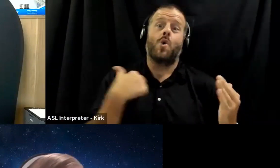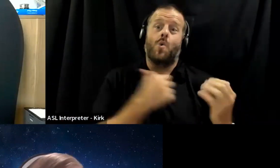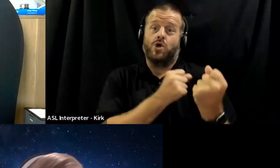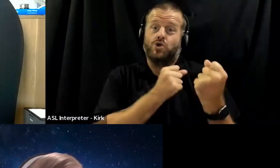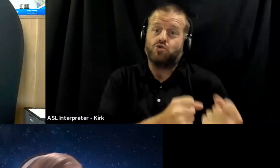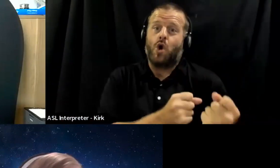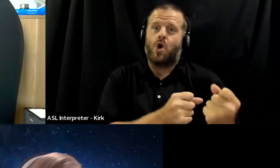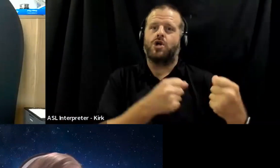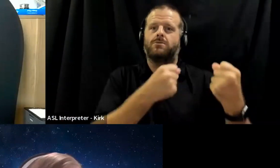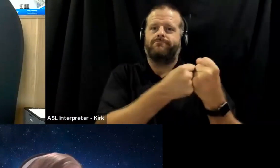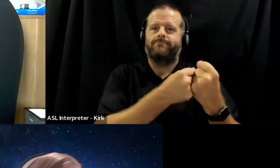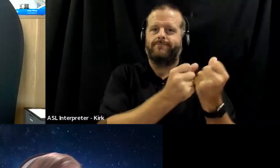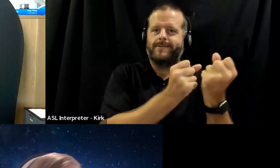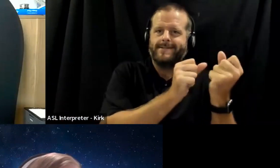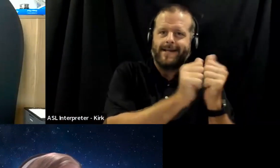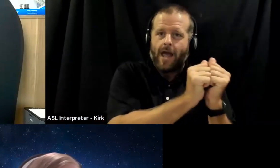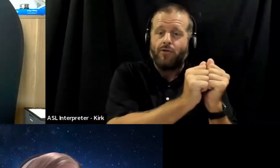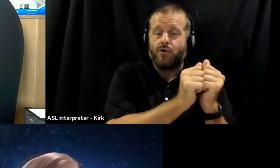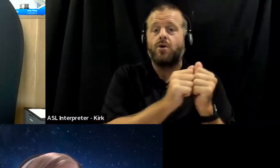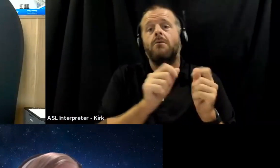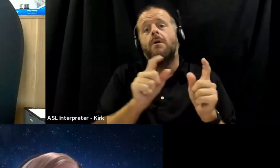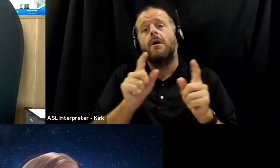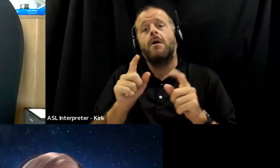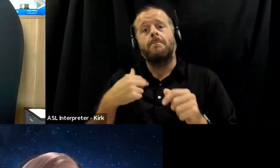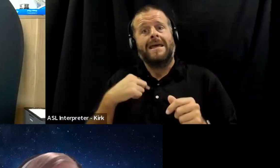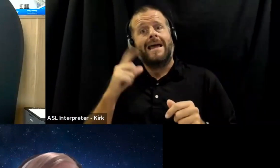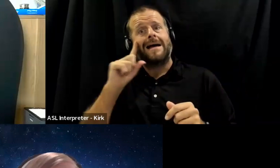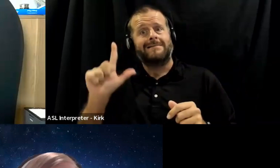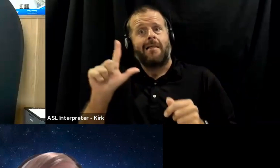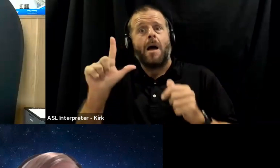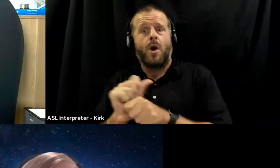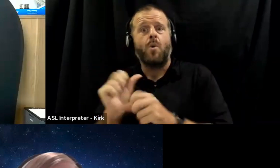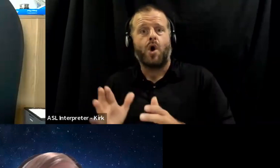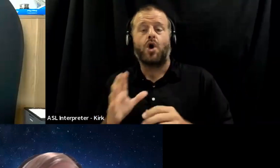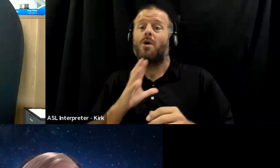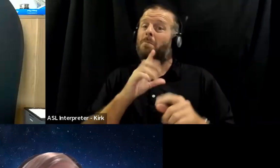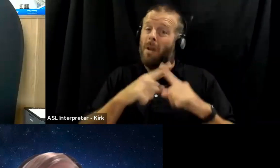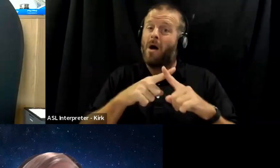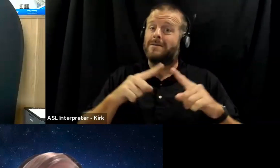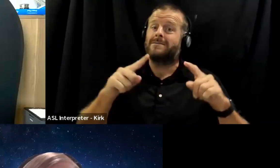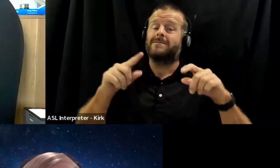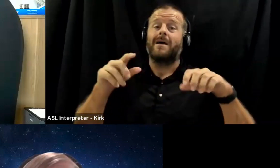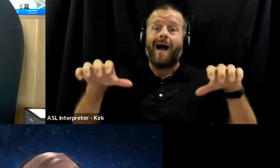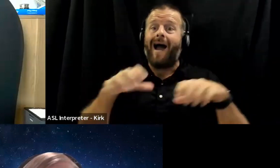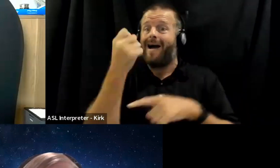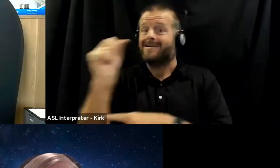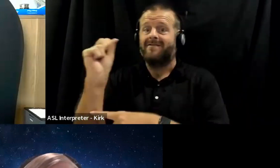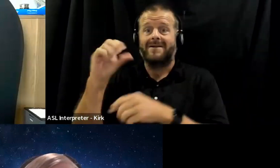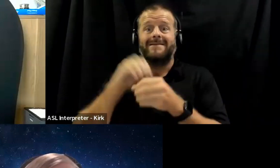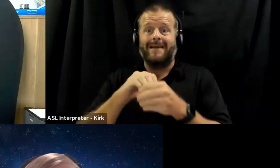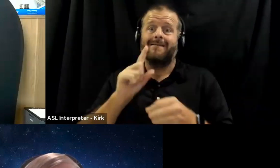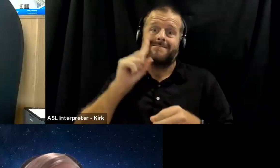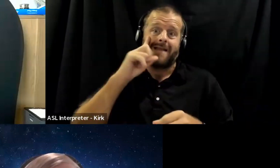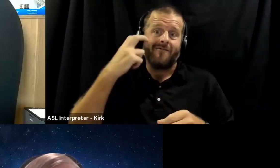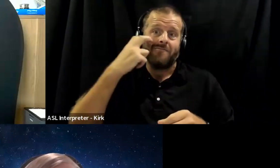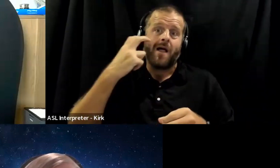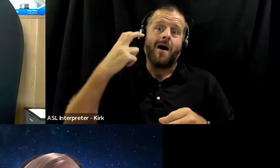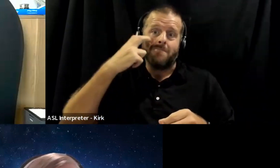that as a library worker, but also just as an activist in the blindness and disability space. I would not have the mental